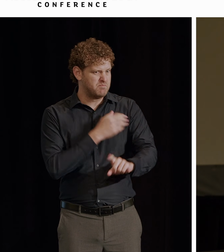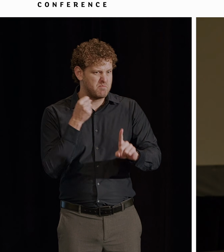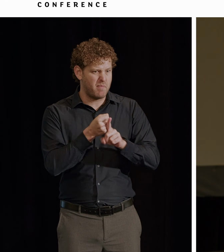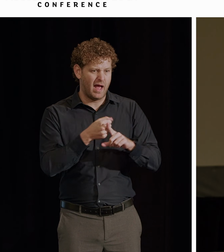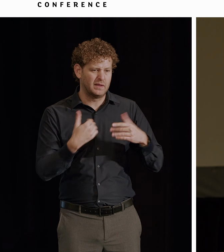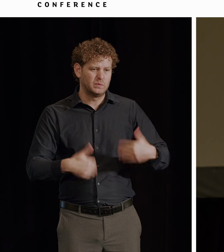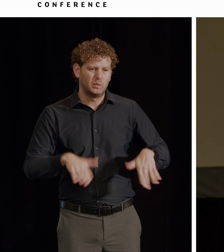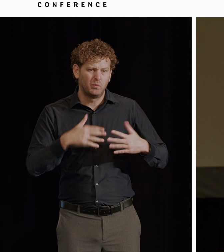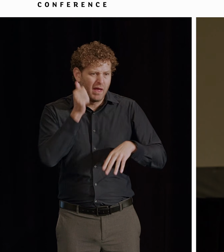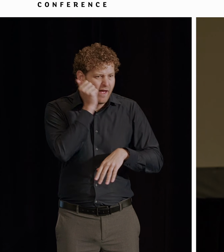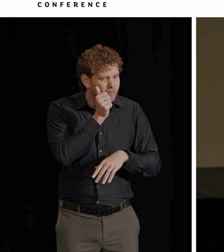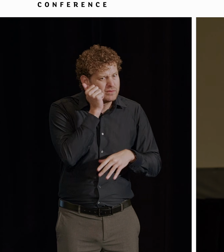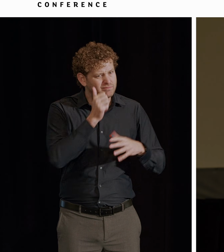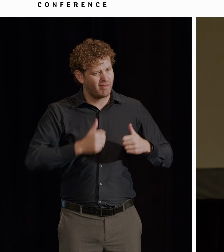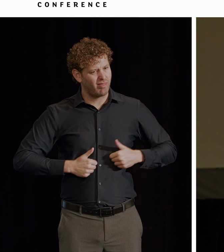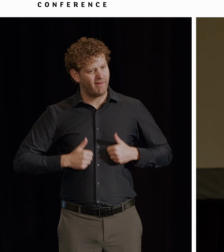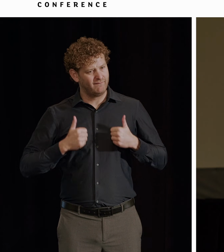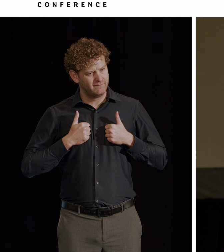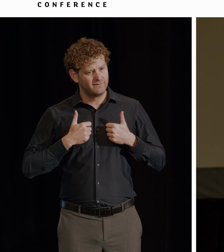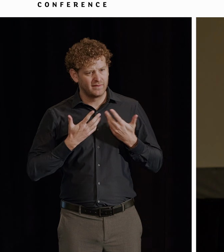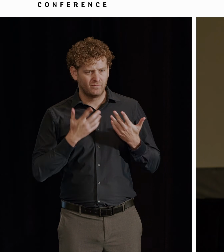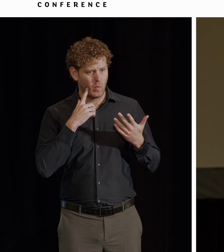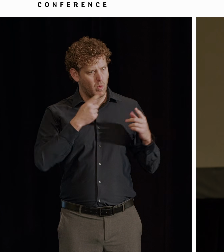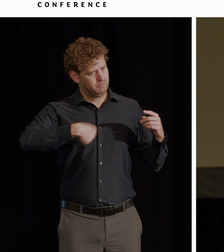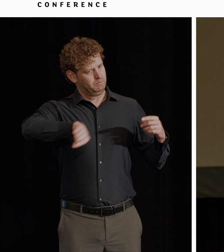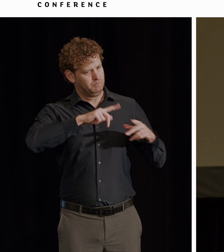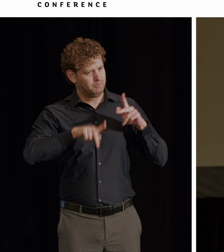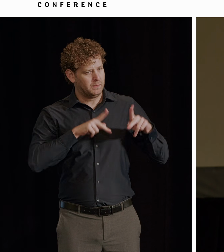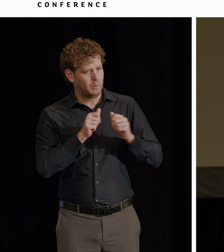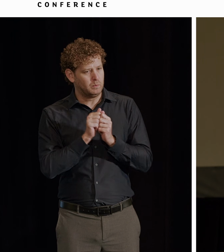You keep seeing headlines that talk about how the technology is transformative,